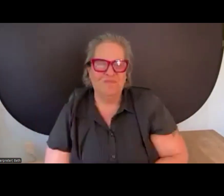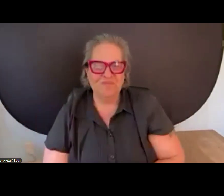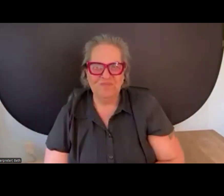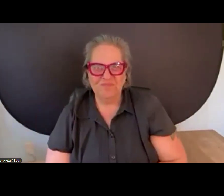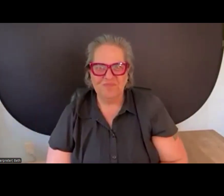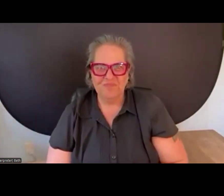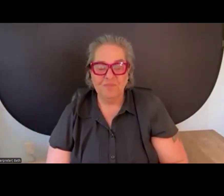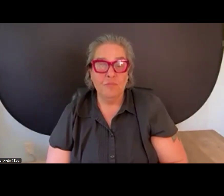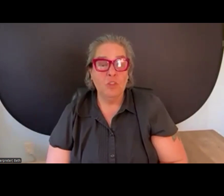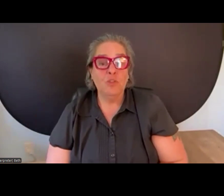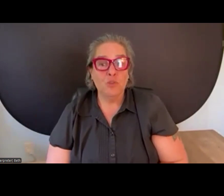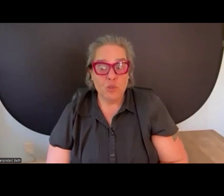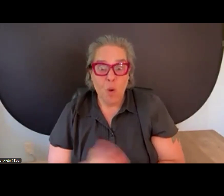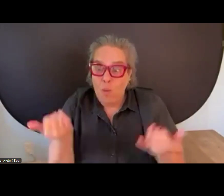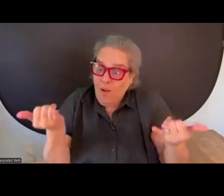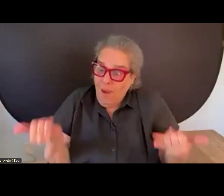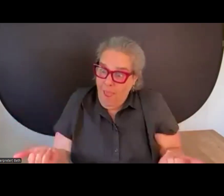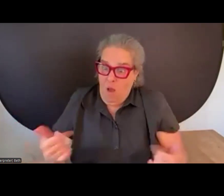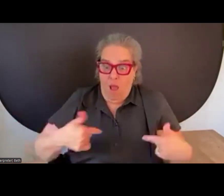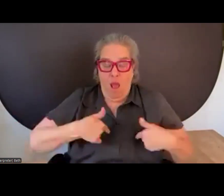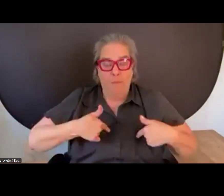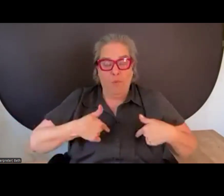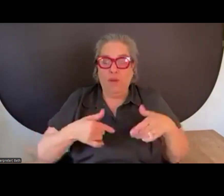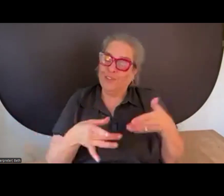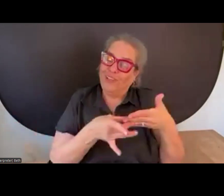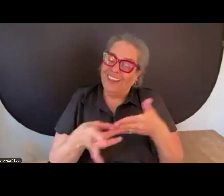So now I'll lead us through the Q&A session.